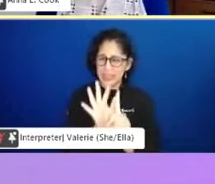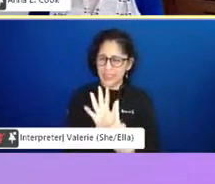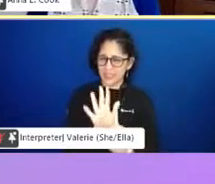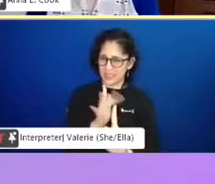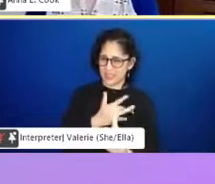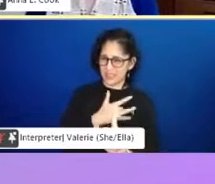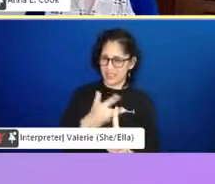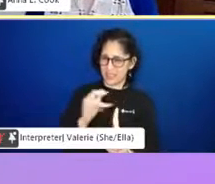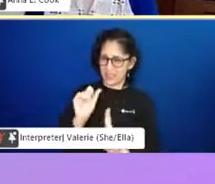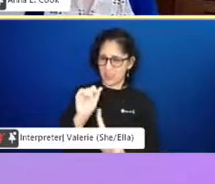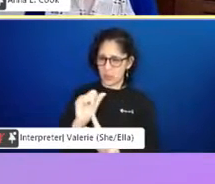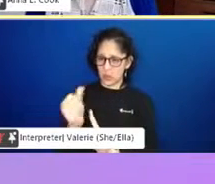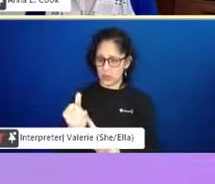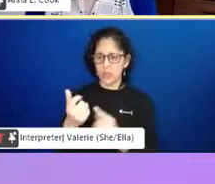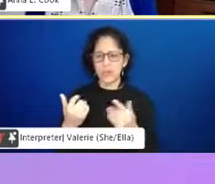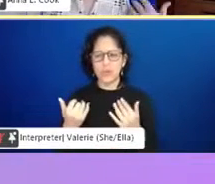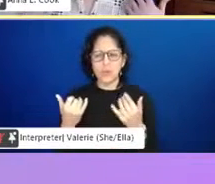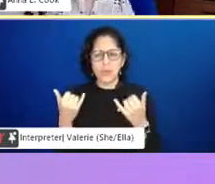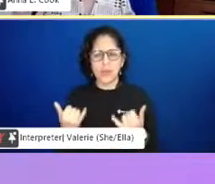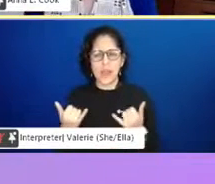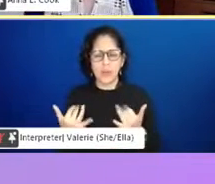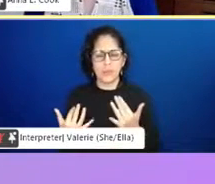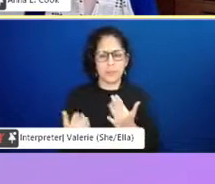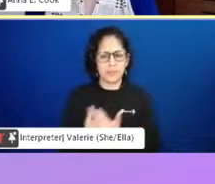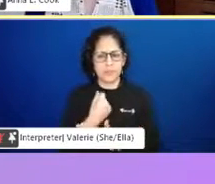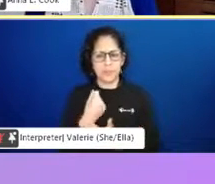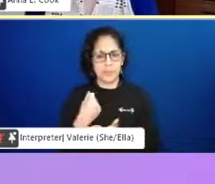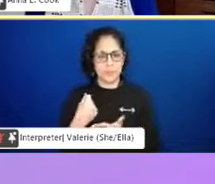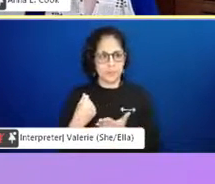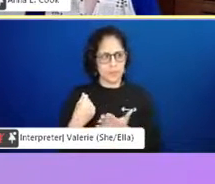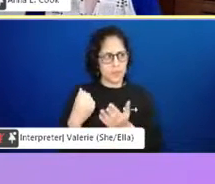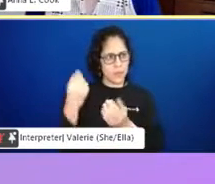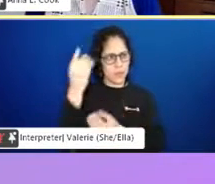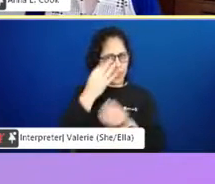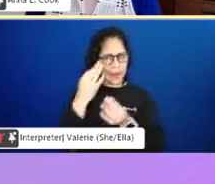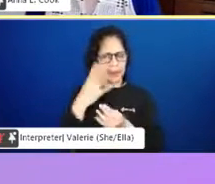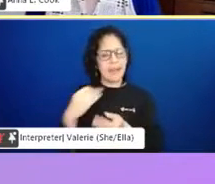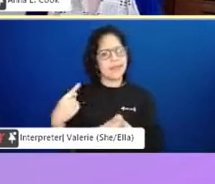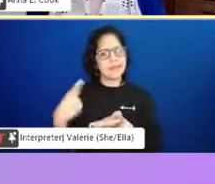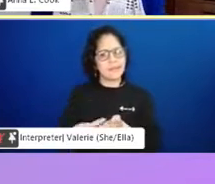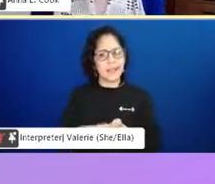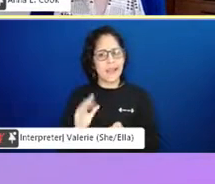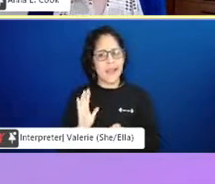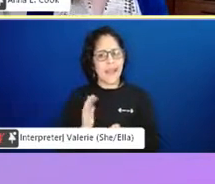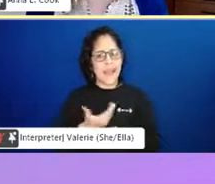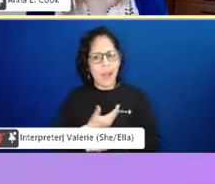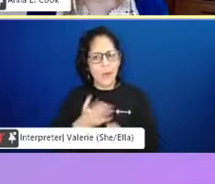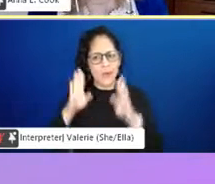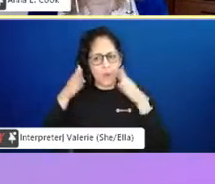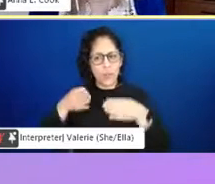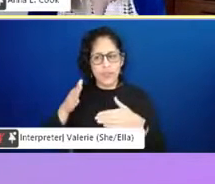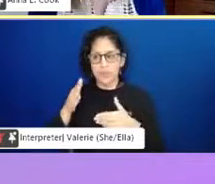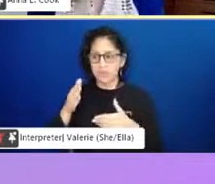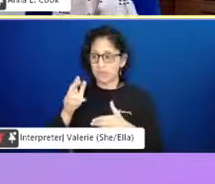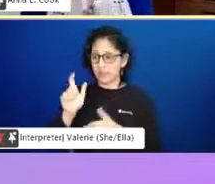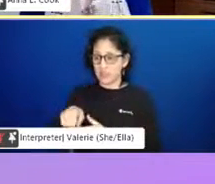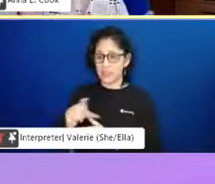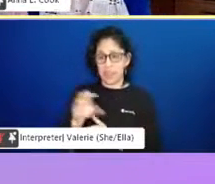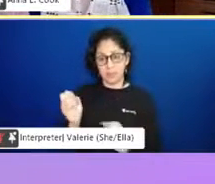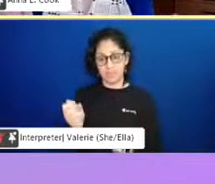take a minute to talk about our own Focus needs and to share them if you're comfortable so